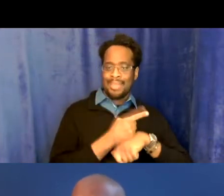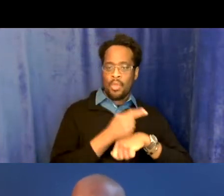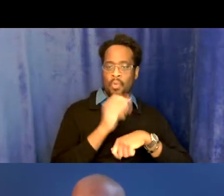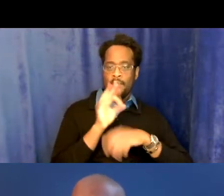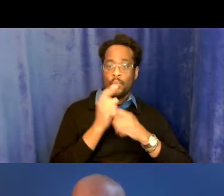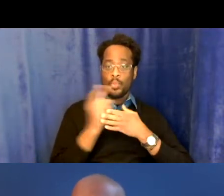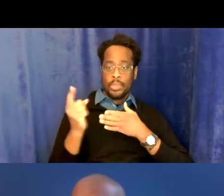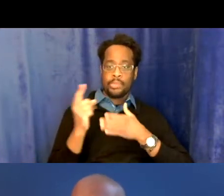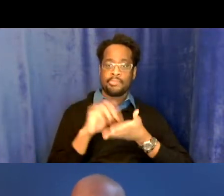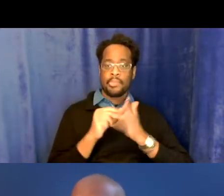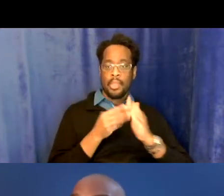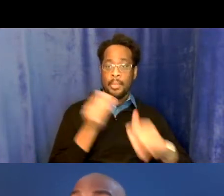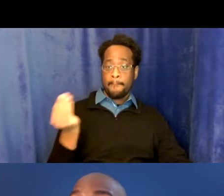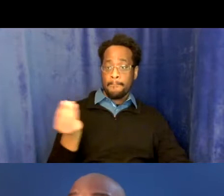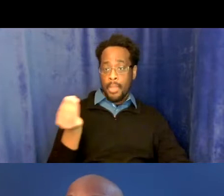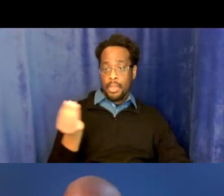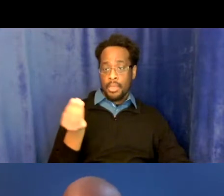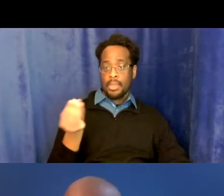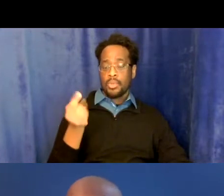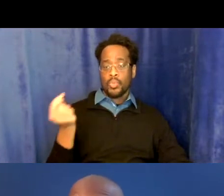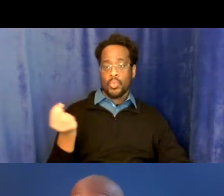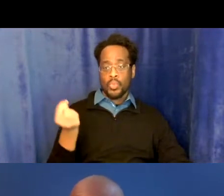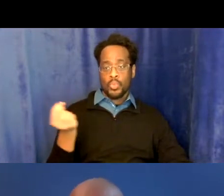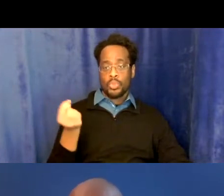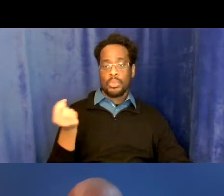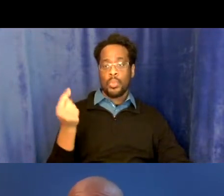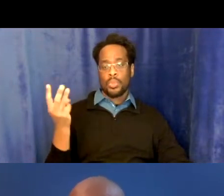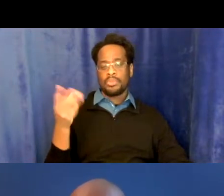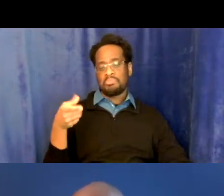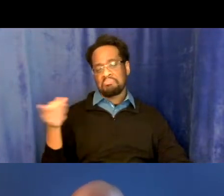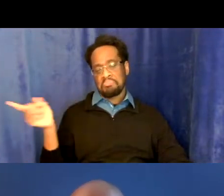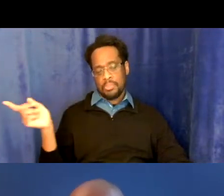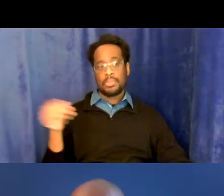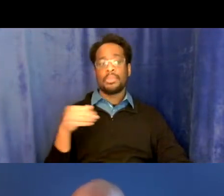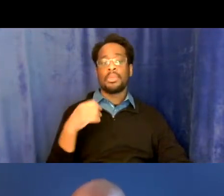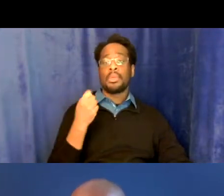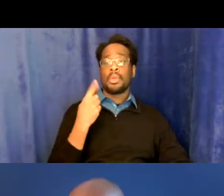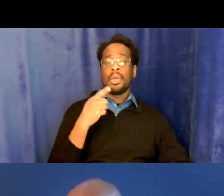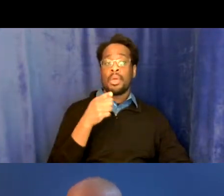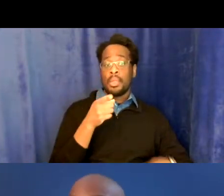incorporated with the days of the week. You know we have Monday, Tuesday, Wednesday and so on.